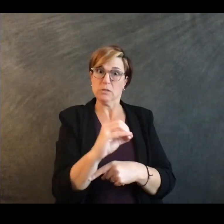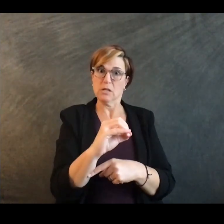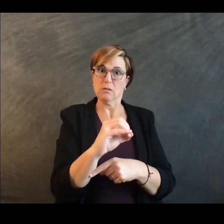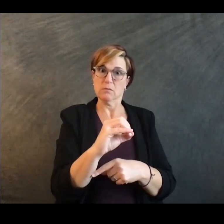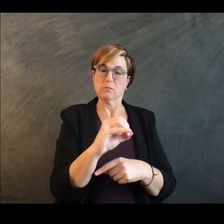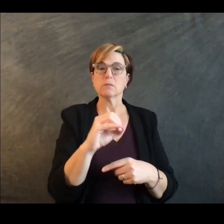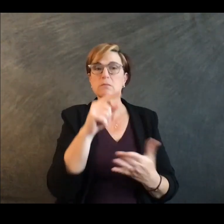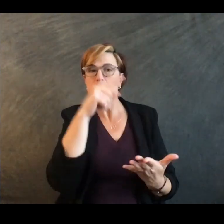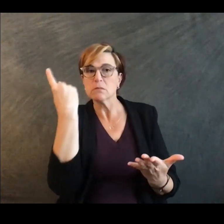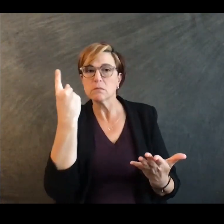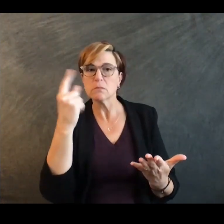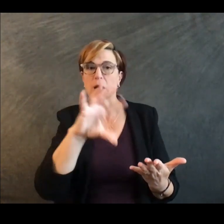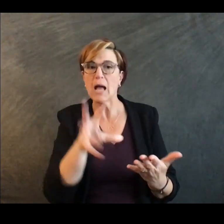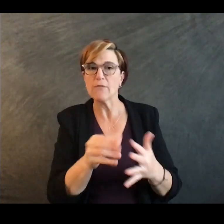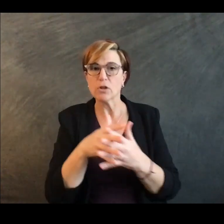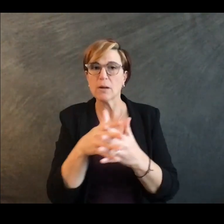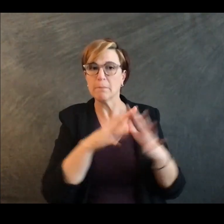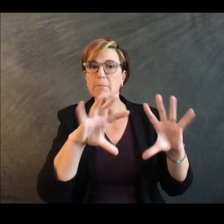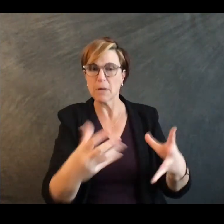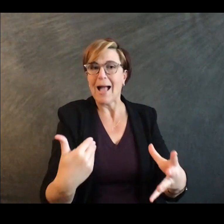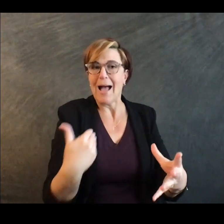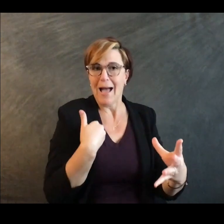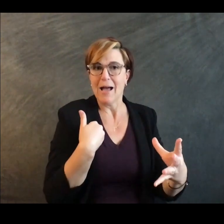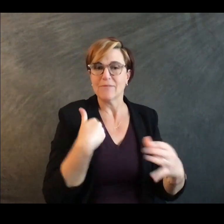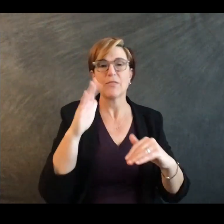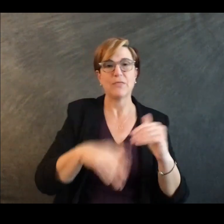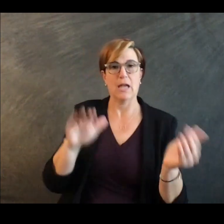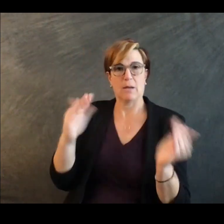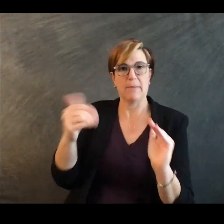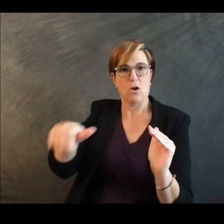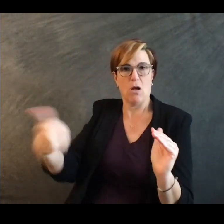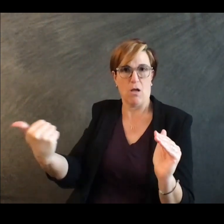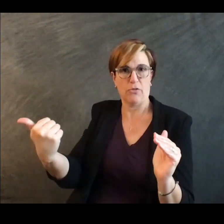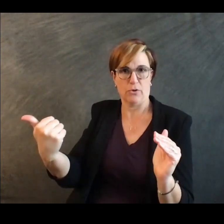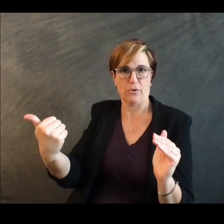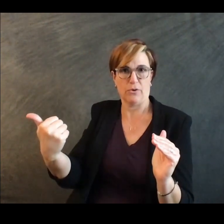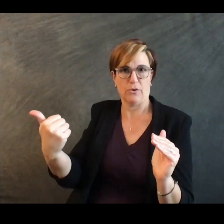look at the predisposing conditions that lead to a bad outcome with coronavirus